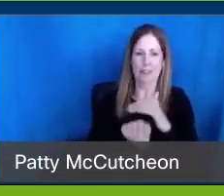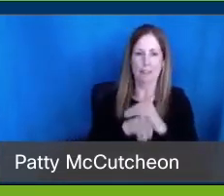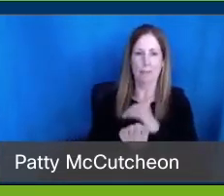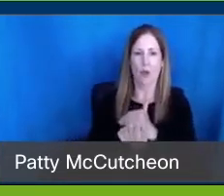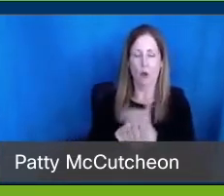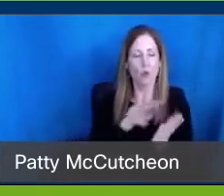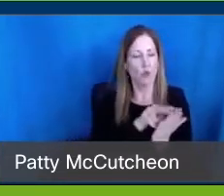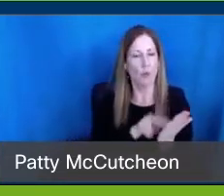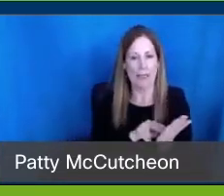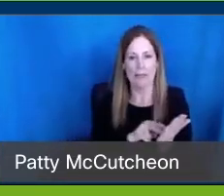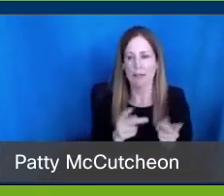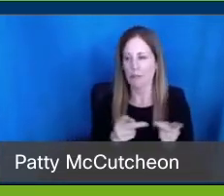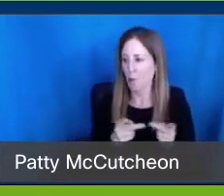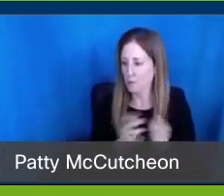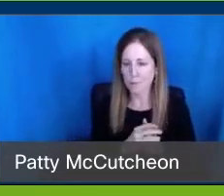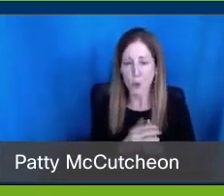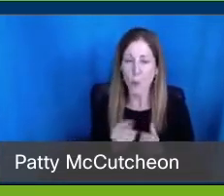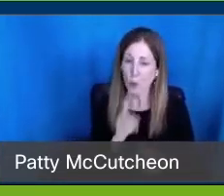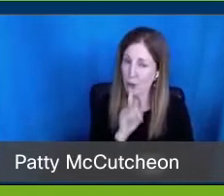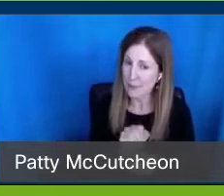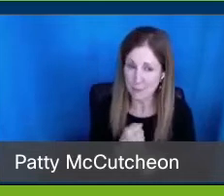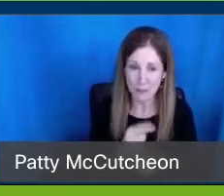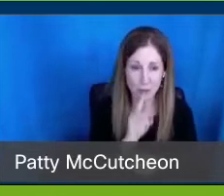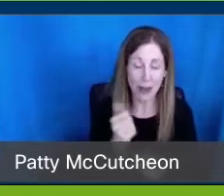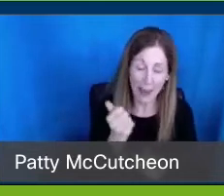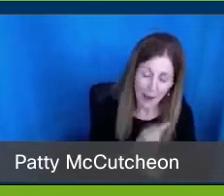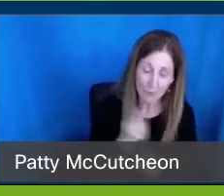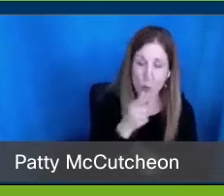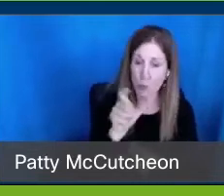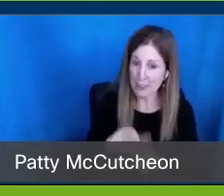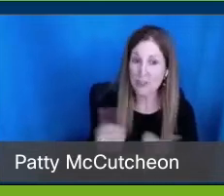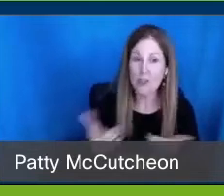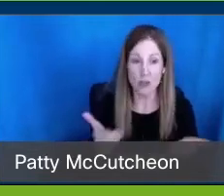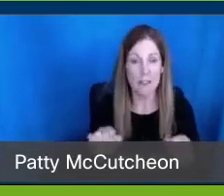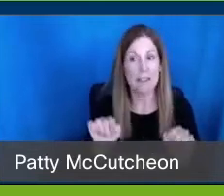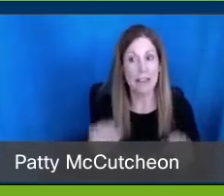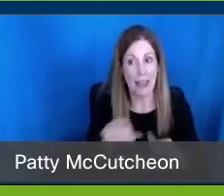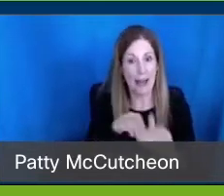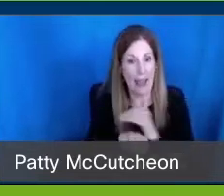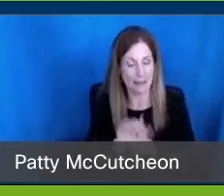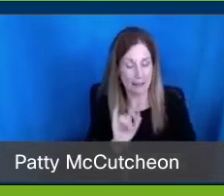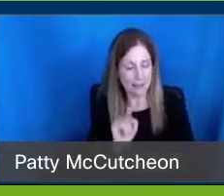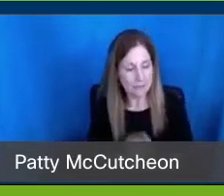so we're committed to making sure that everyone who needs this service can use it. We've created the app so that people can use